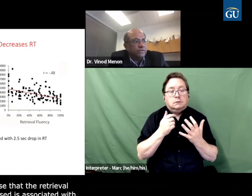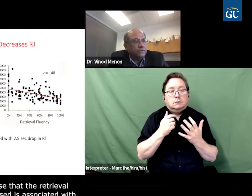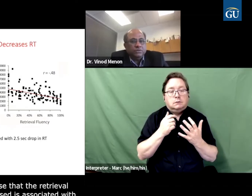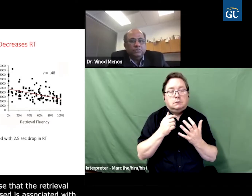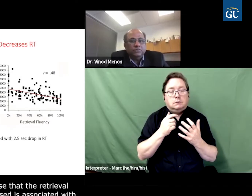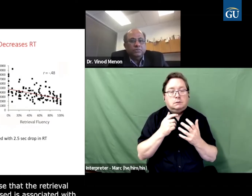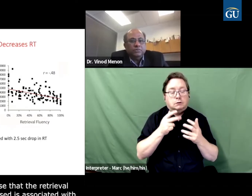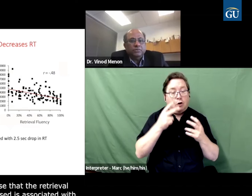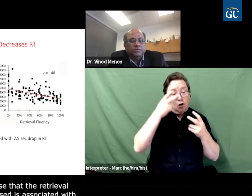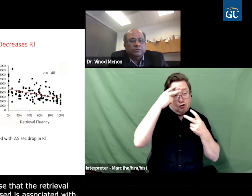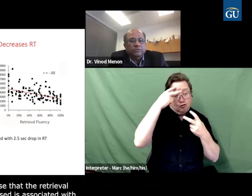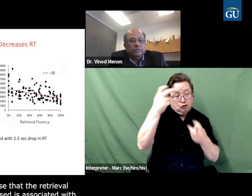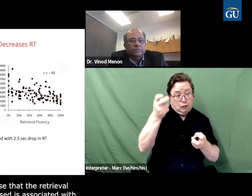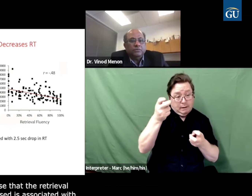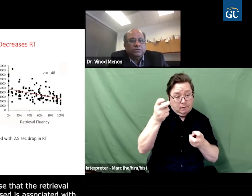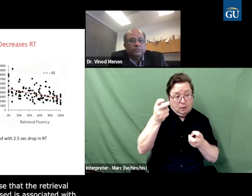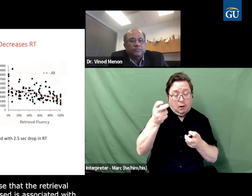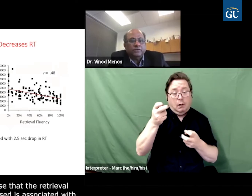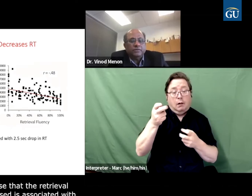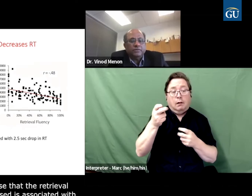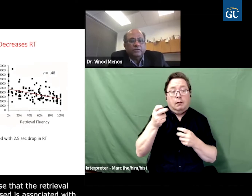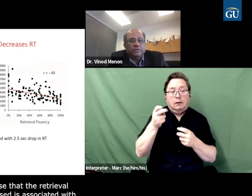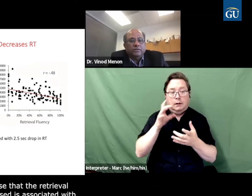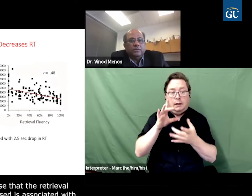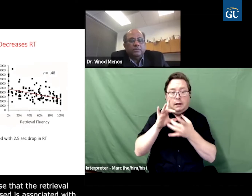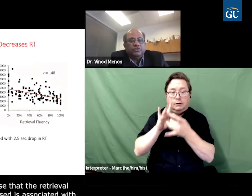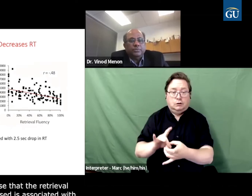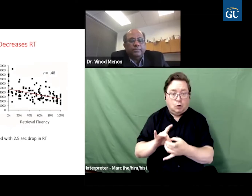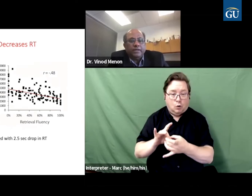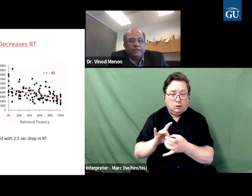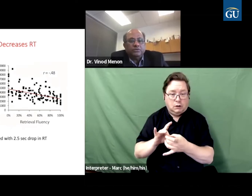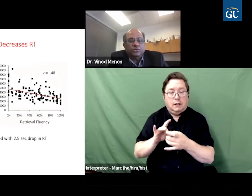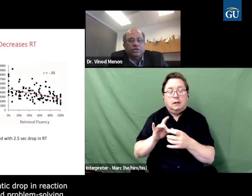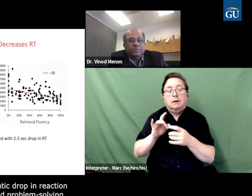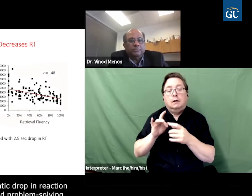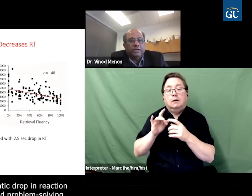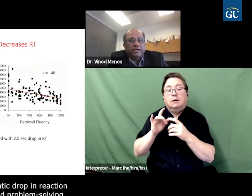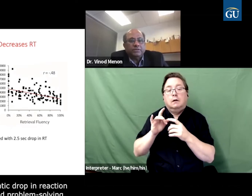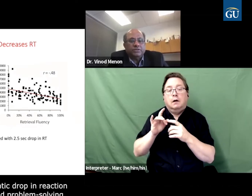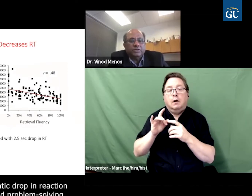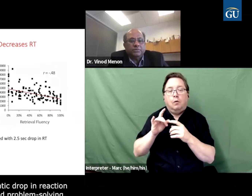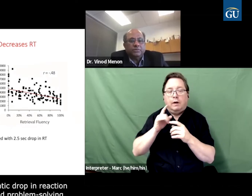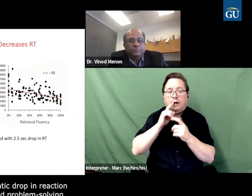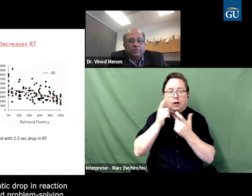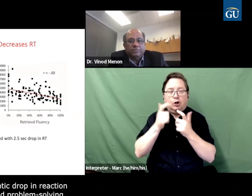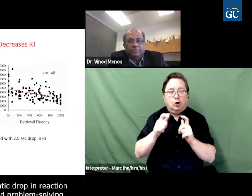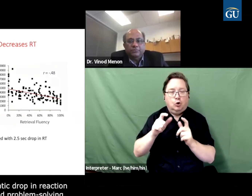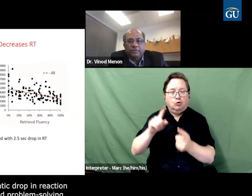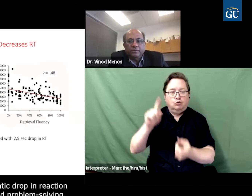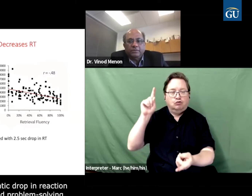the retrieval strategy you use is associated with